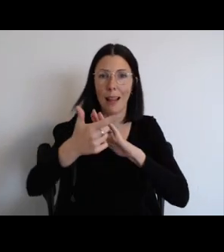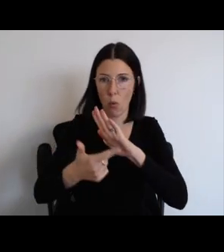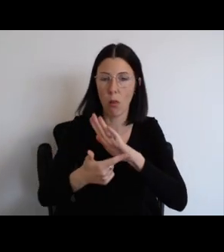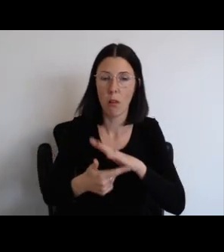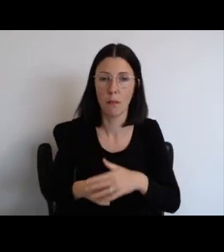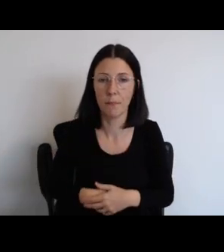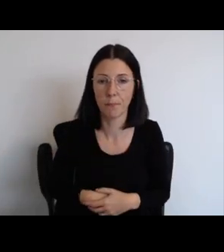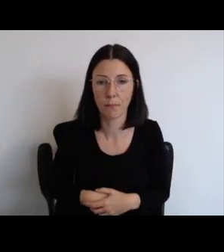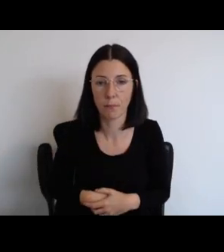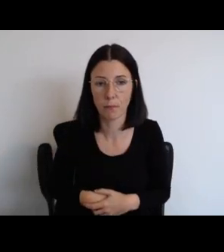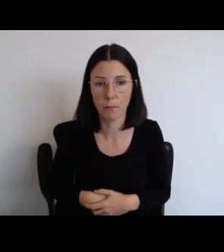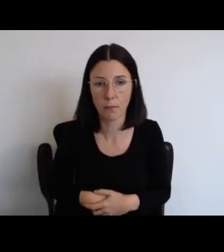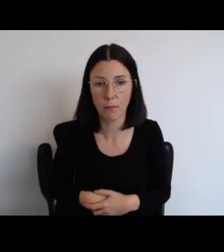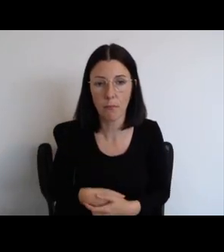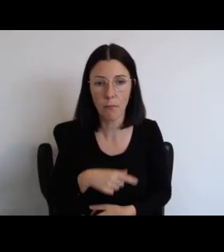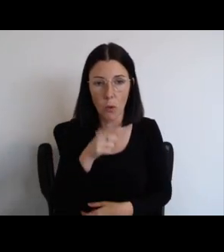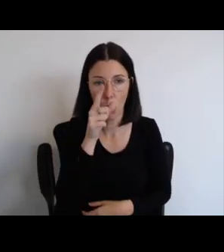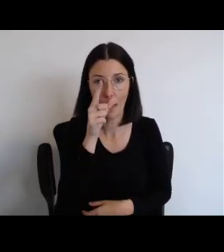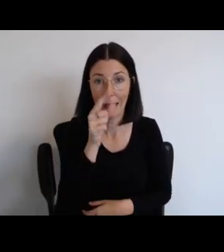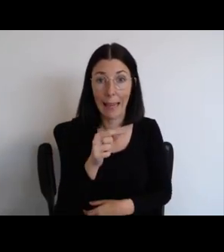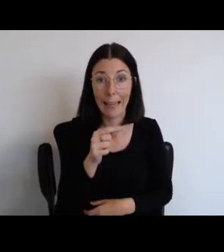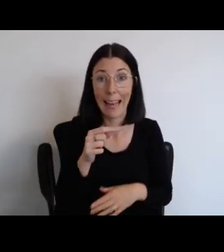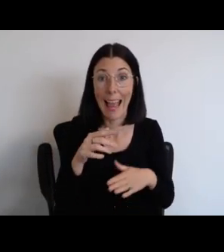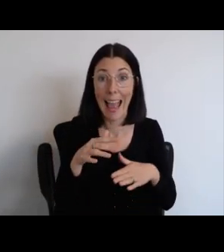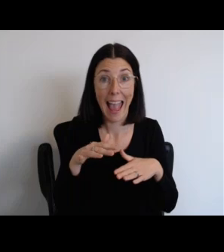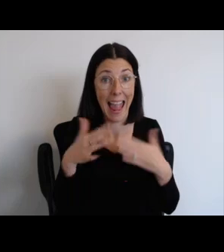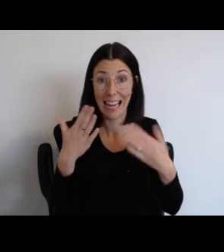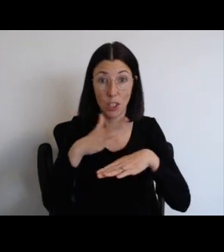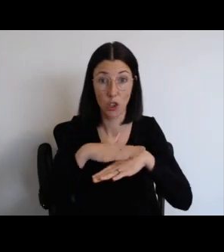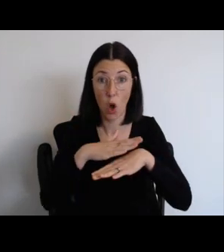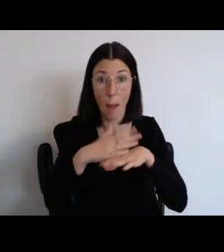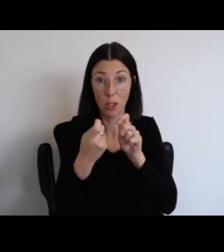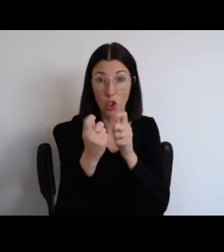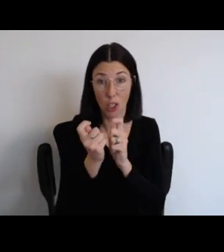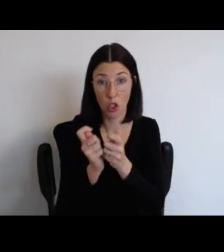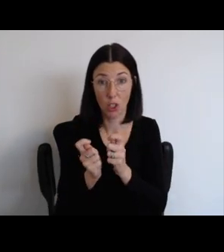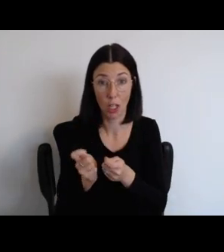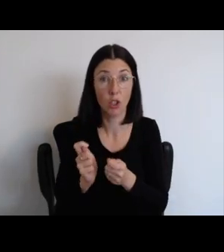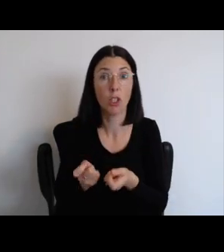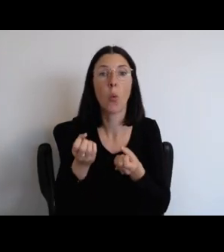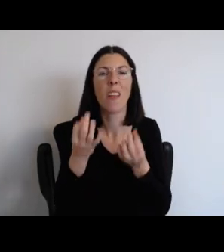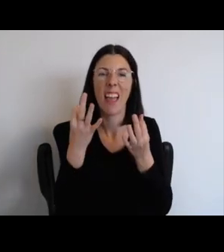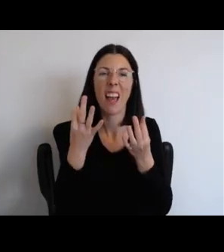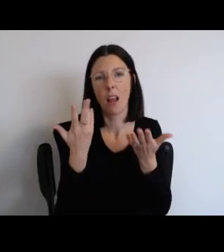without having made a decision about whether someone did or didn't comply with the orders